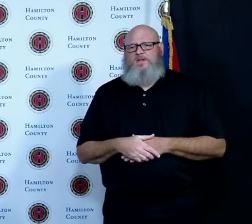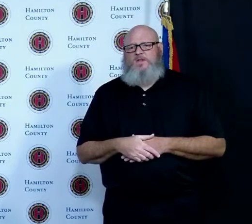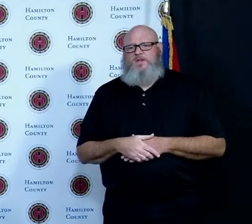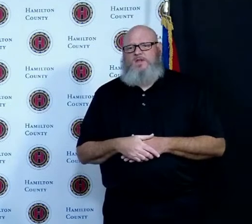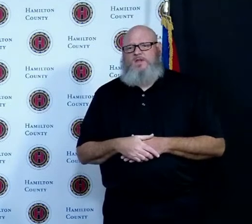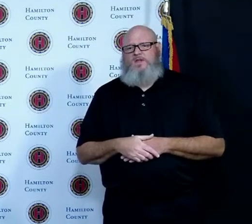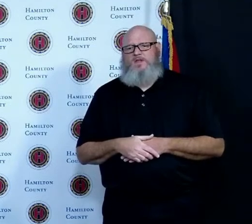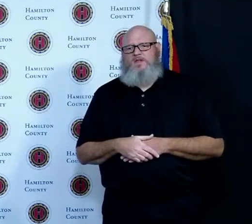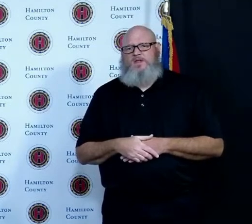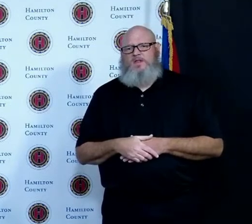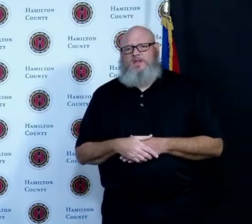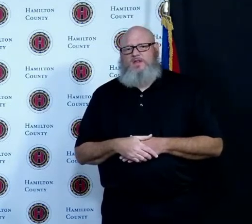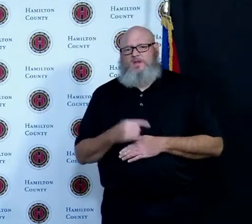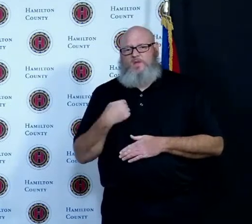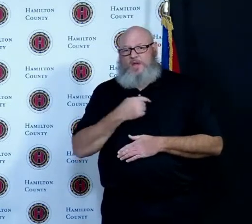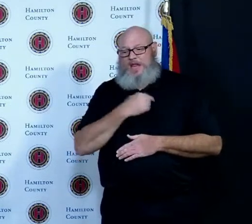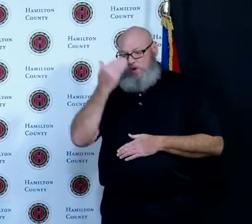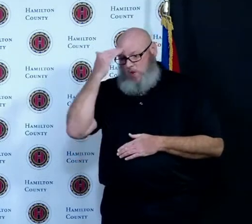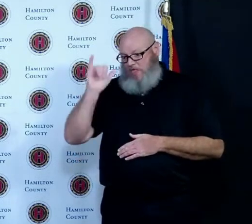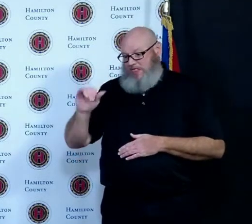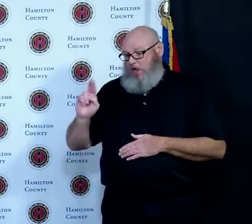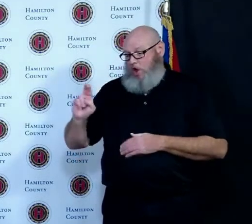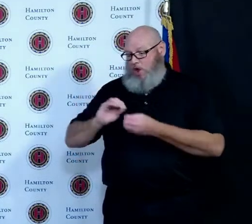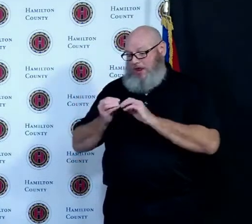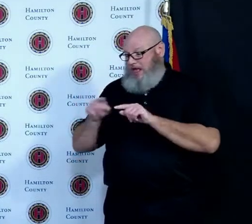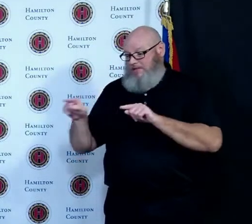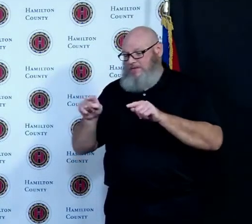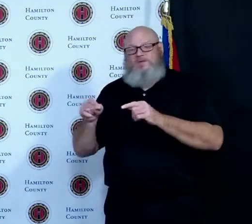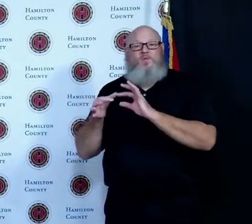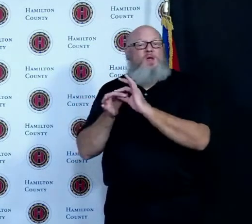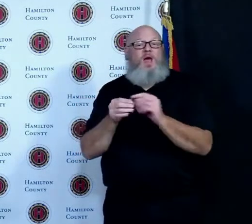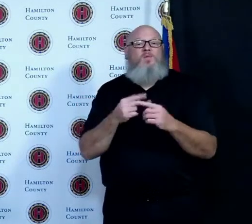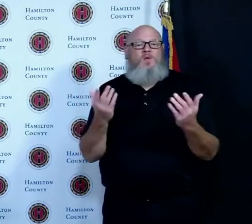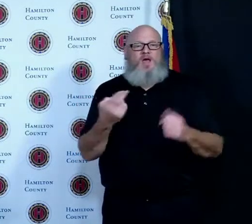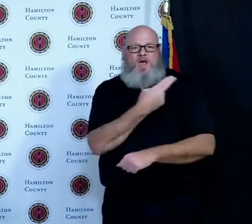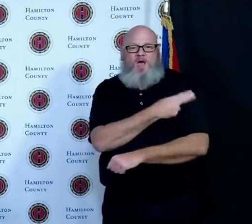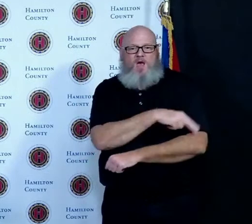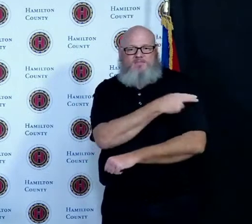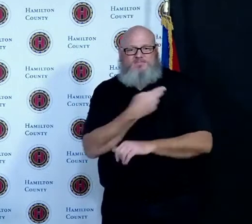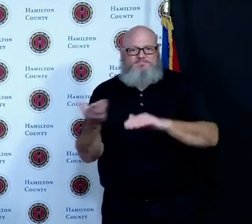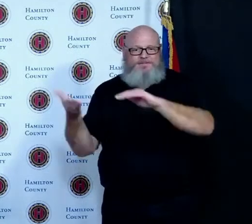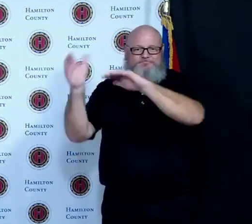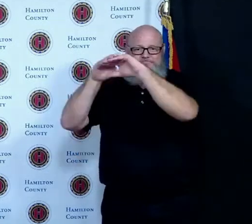within our county and region hospitalizations as we know are a delayed indicator so typically it